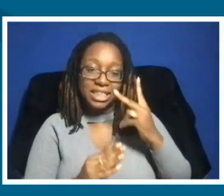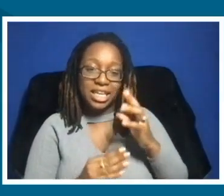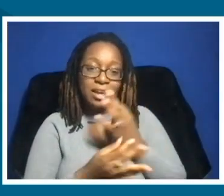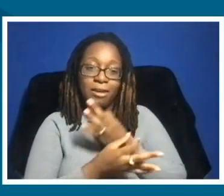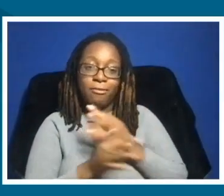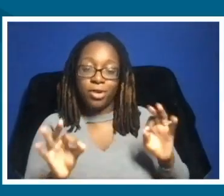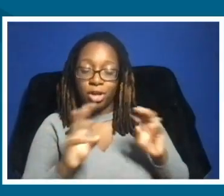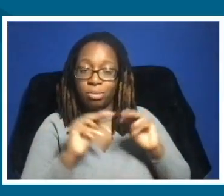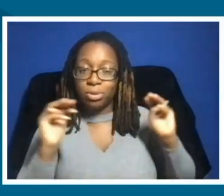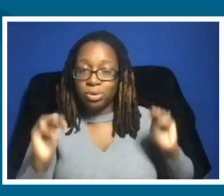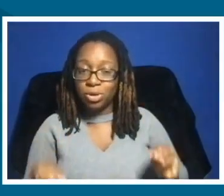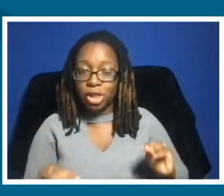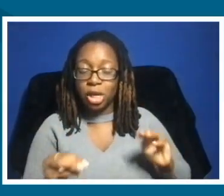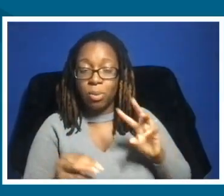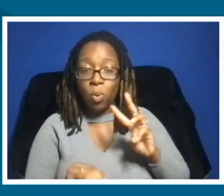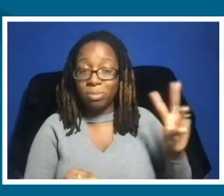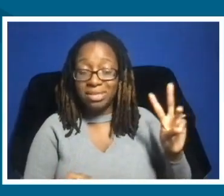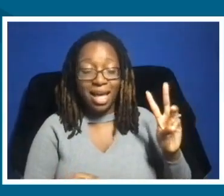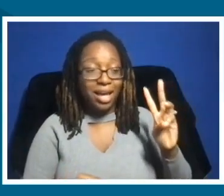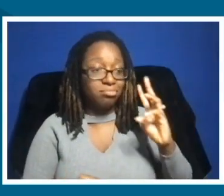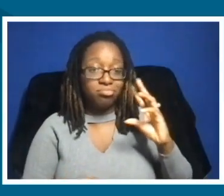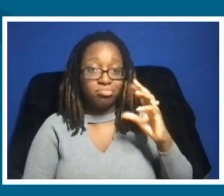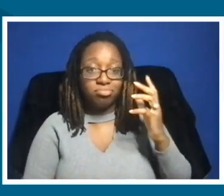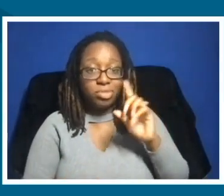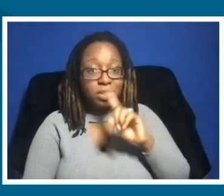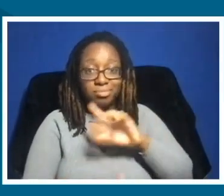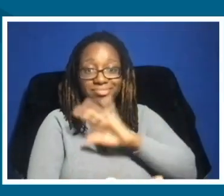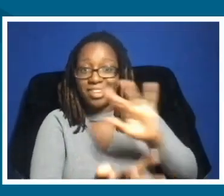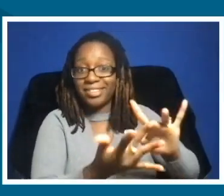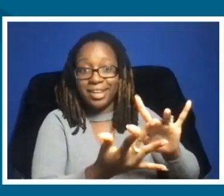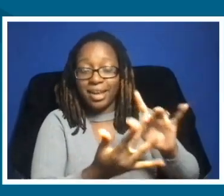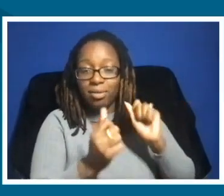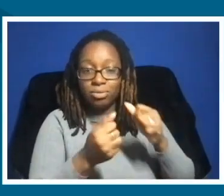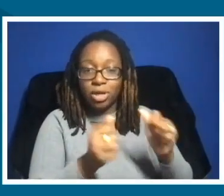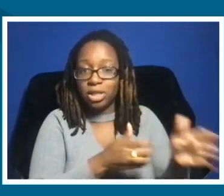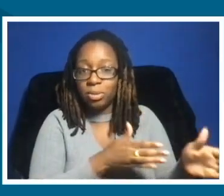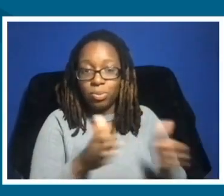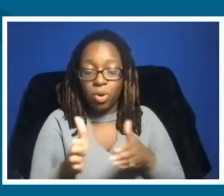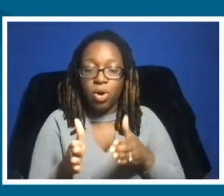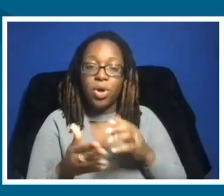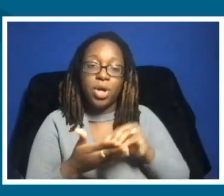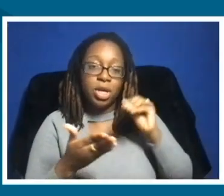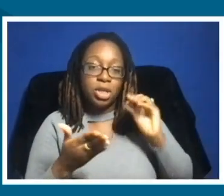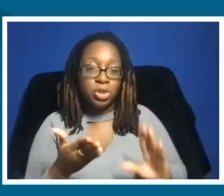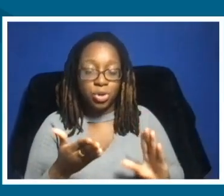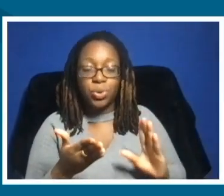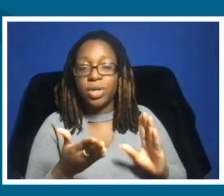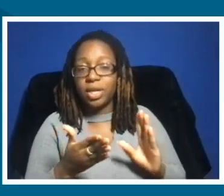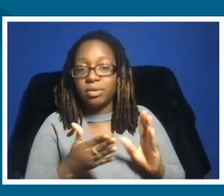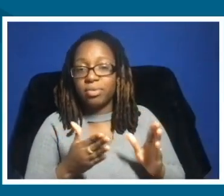reached out totally cold to ask for support when i was planning a student